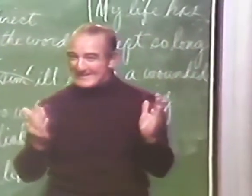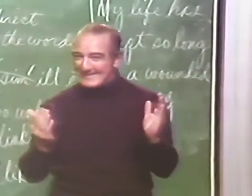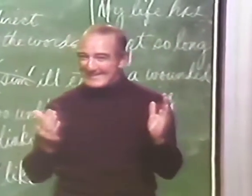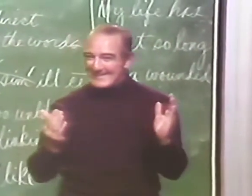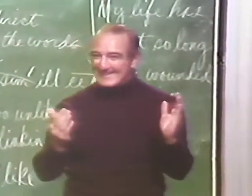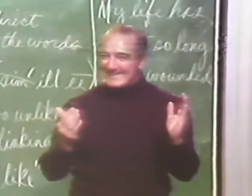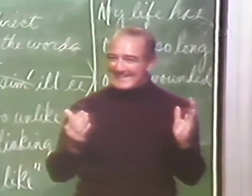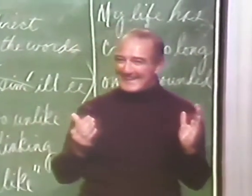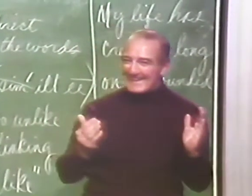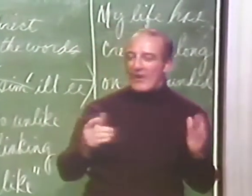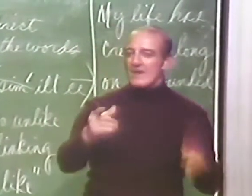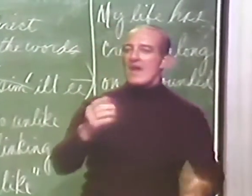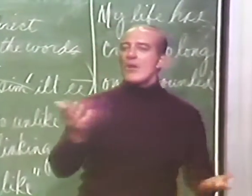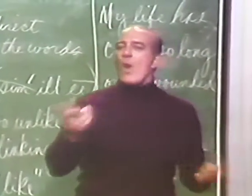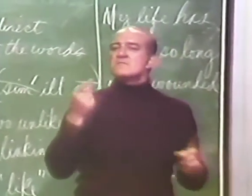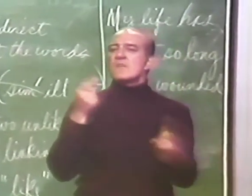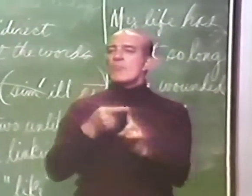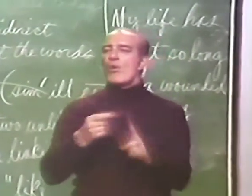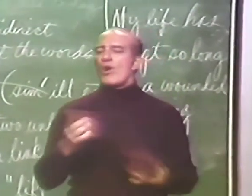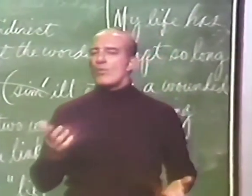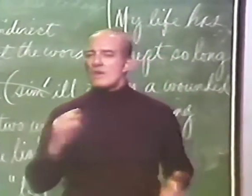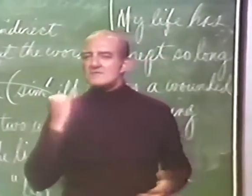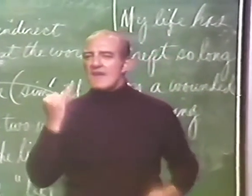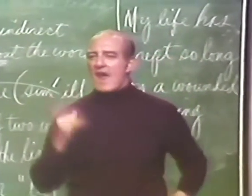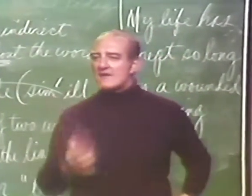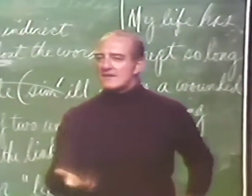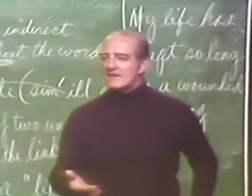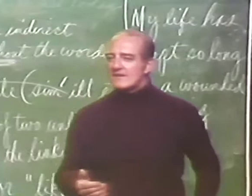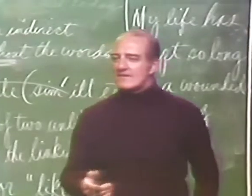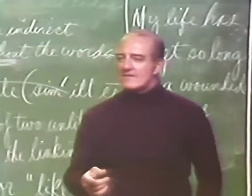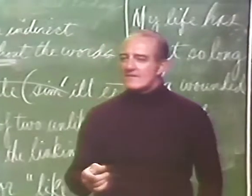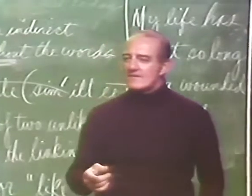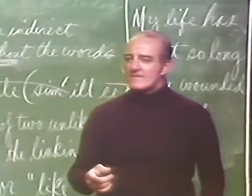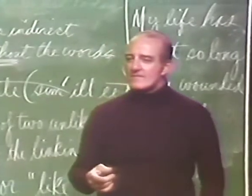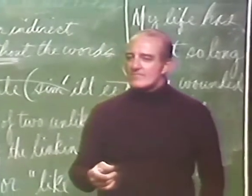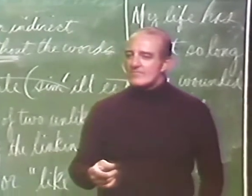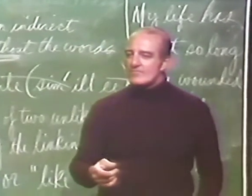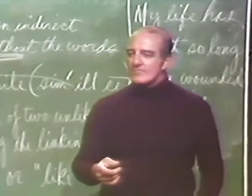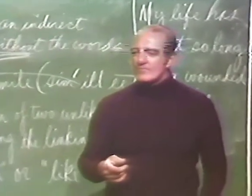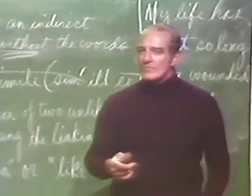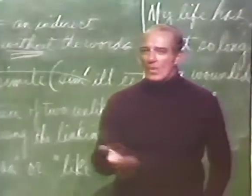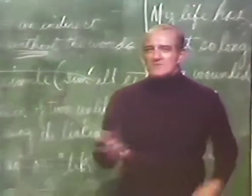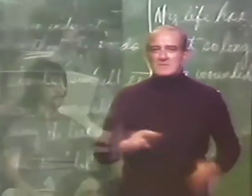RIGHT? A COMPARISON. YEAH, OK. WHAT'S THE POINT? WHAT'S THE IDEA?